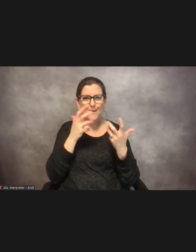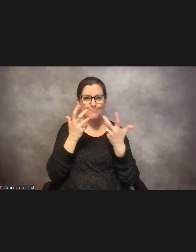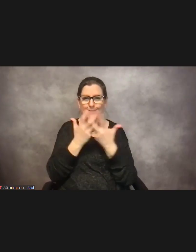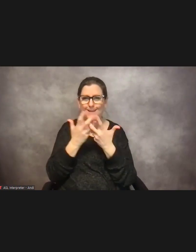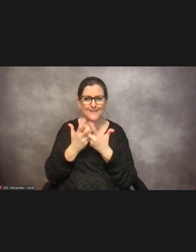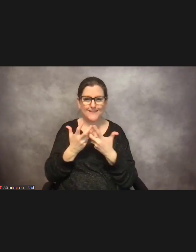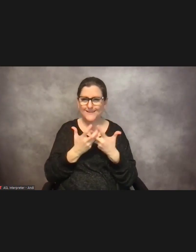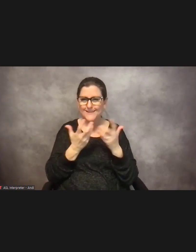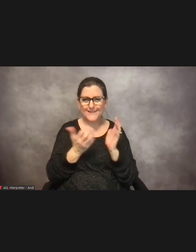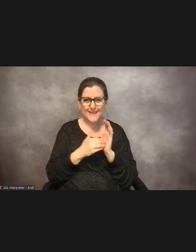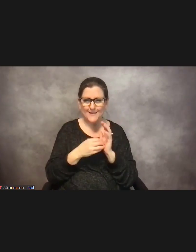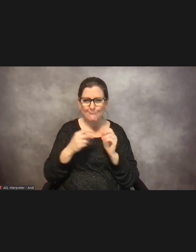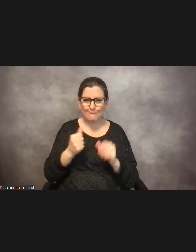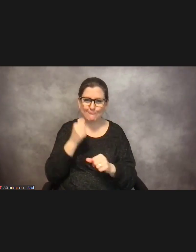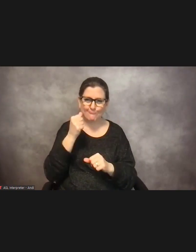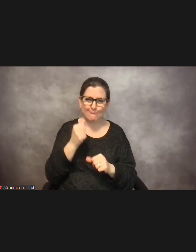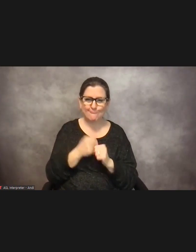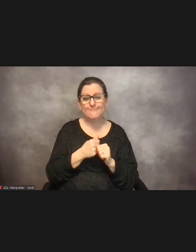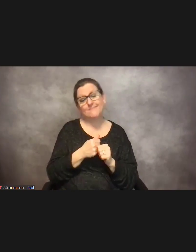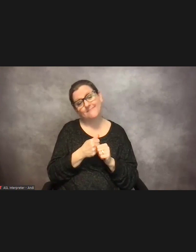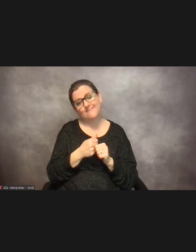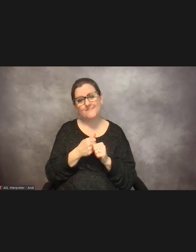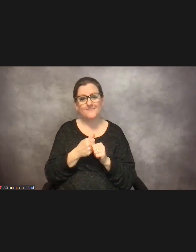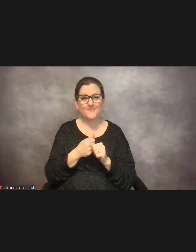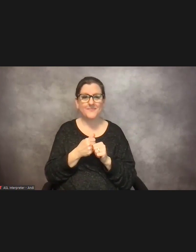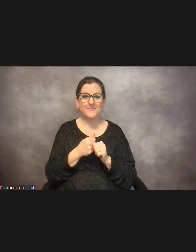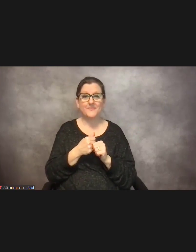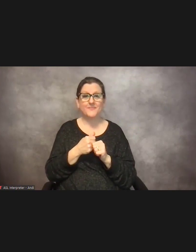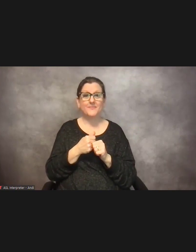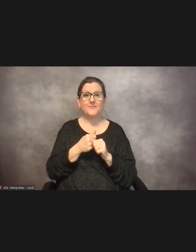Now, mides my slides are not matched up, Terry. >>: